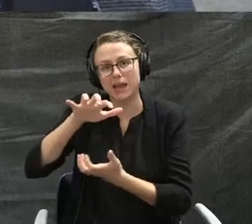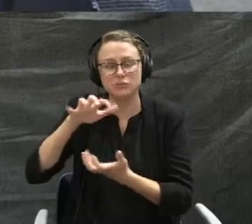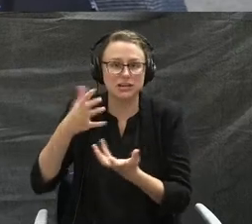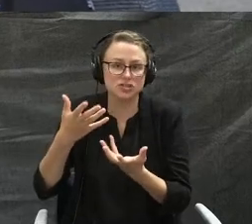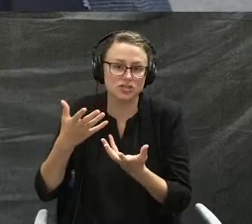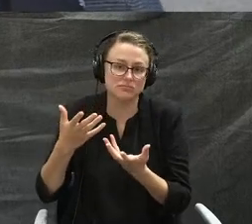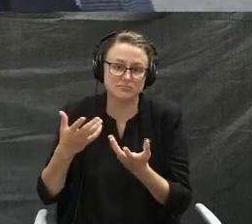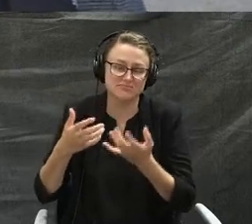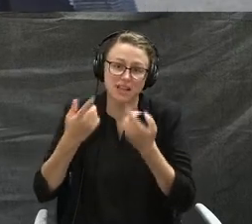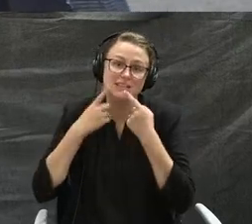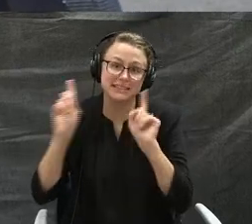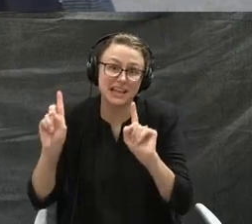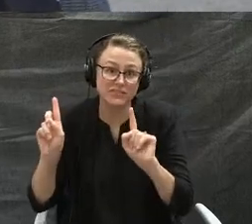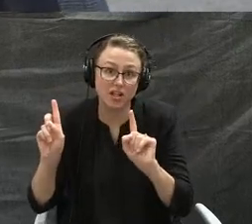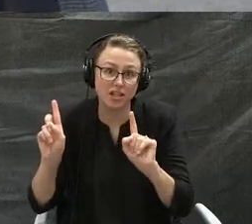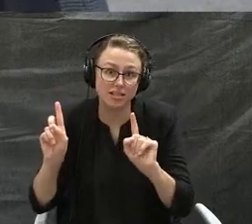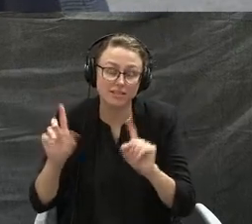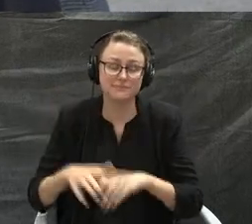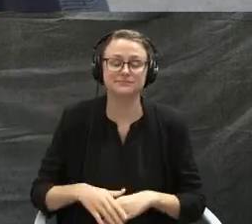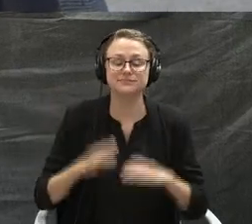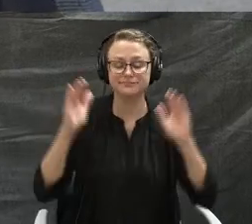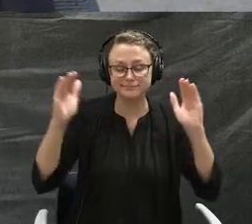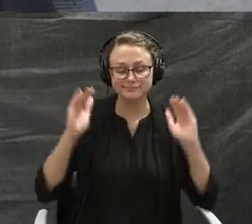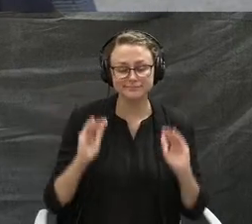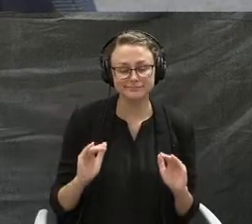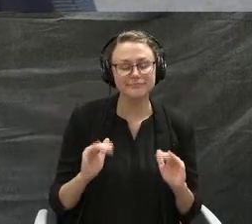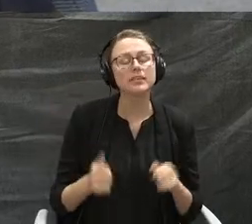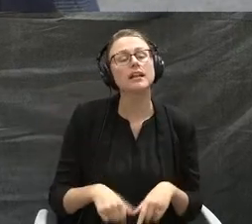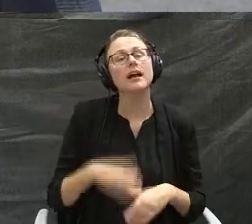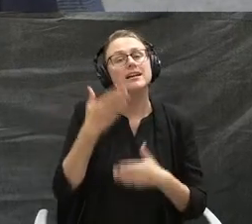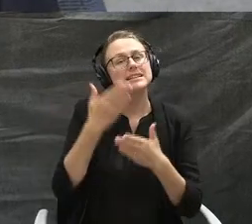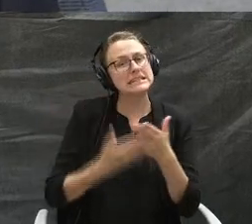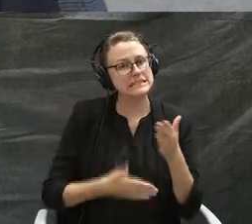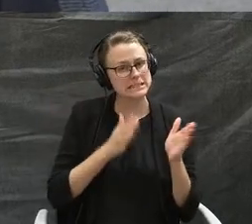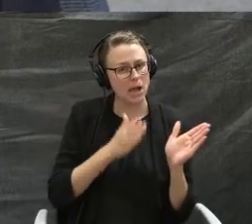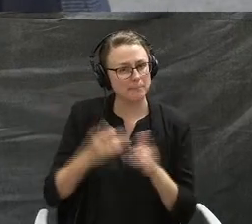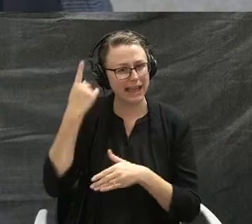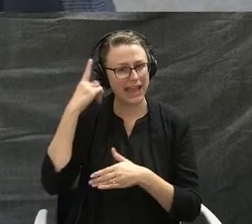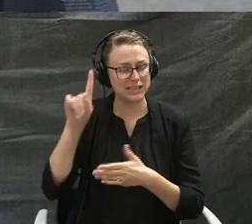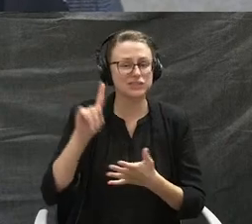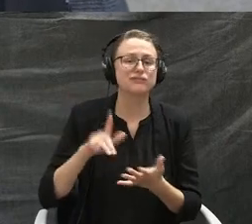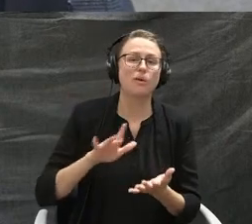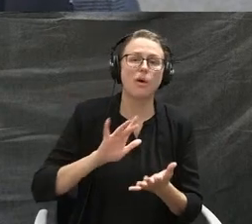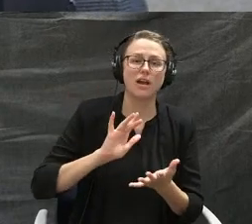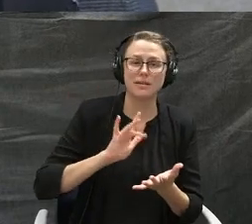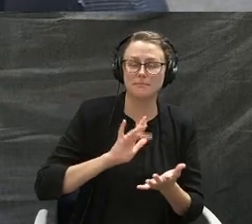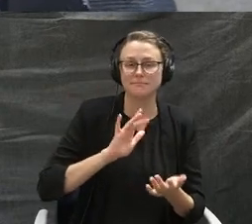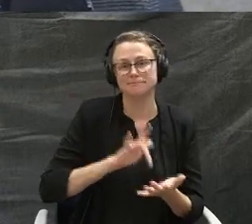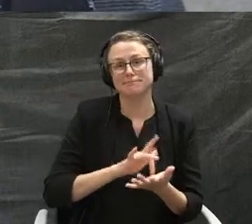Question 2 some plans for middle school students include following their normal Seven period day with the short